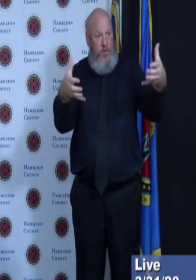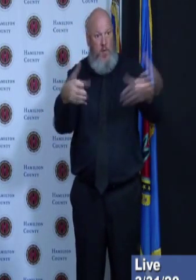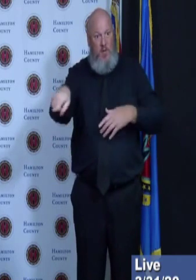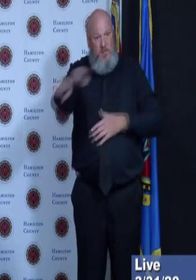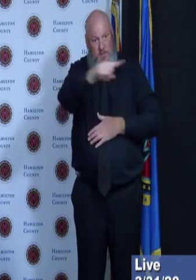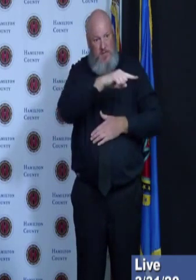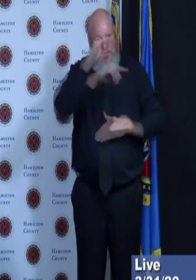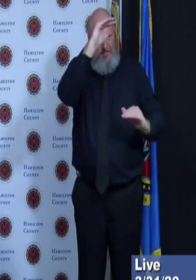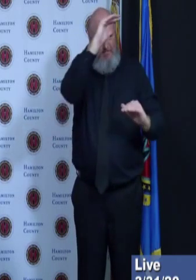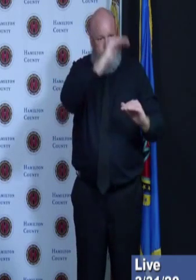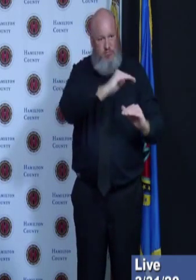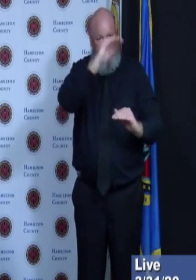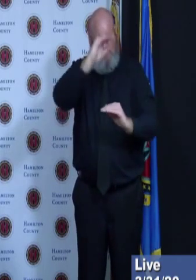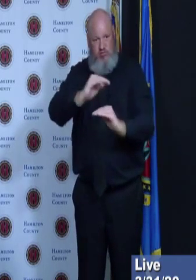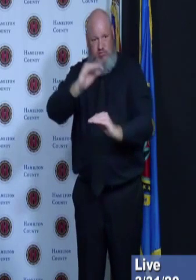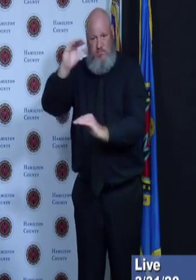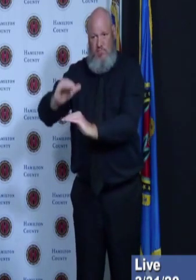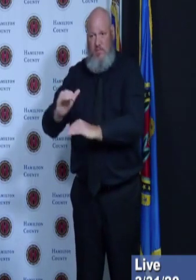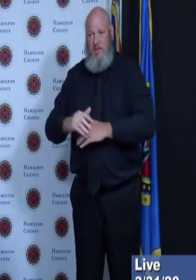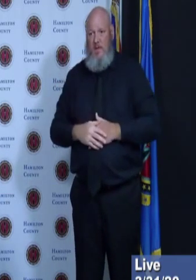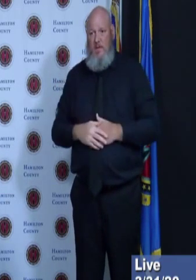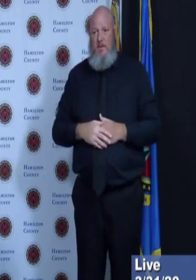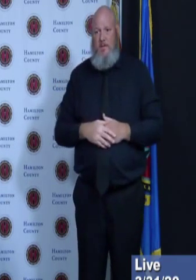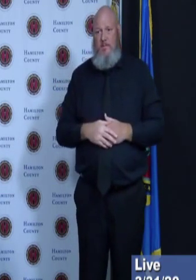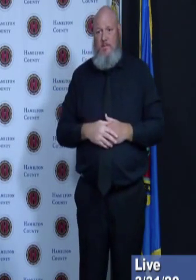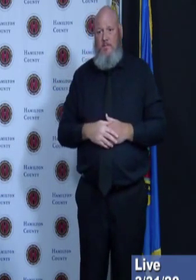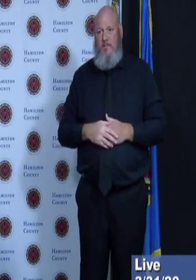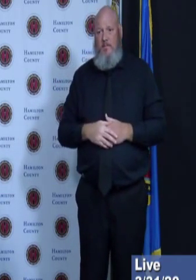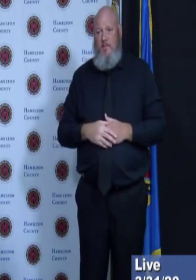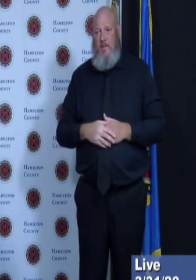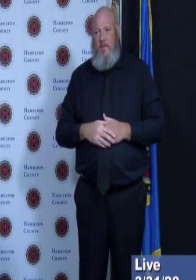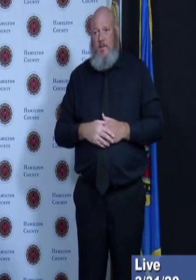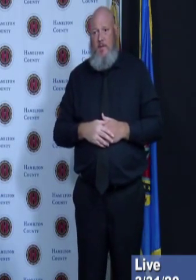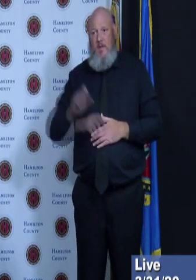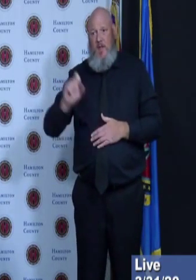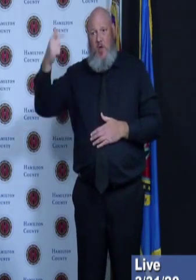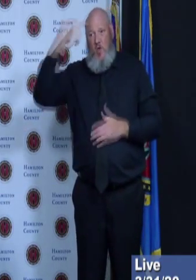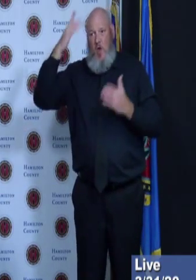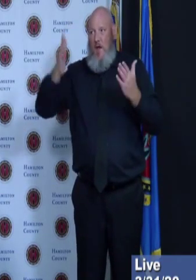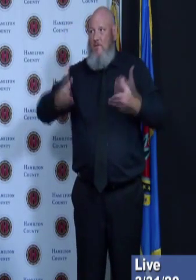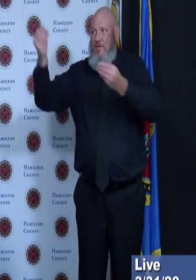few weeks ago a couple of weeks ago related to the April 3rd deadline for